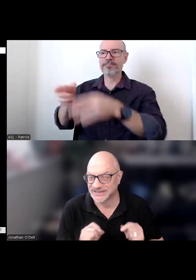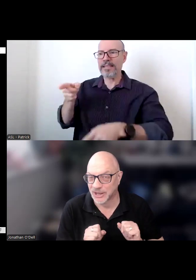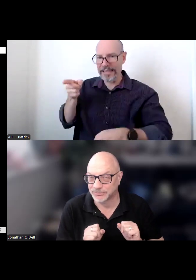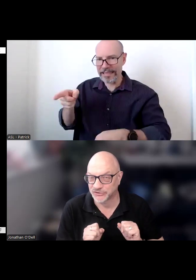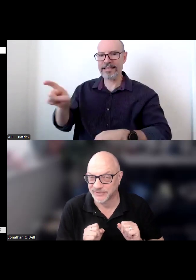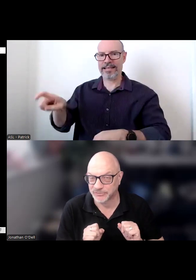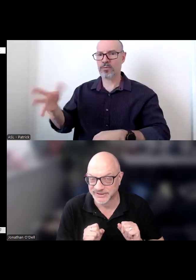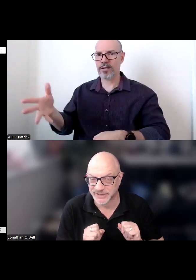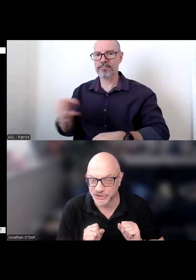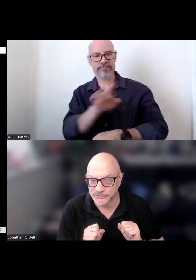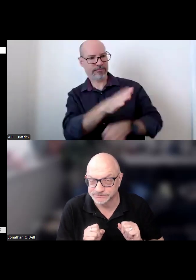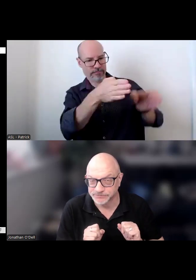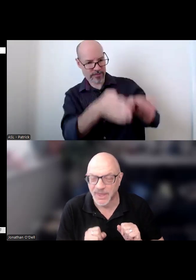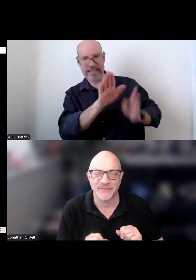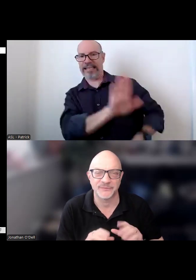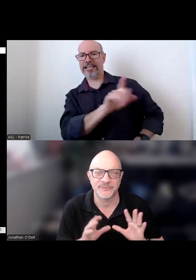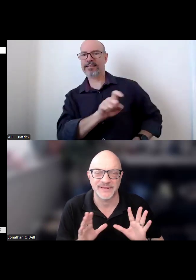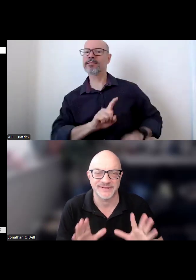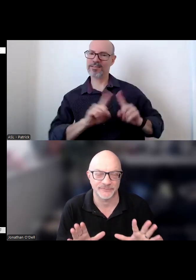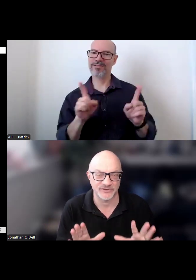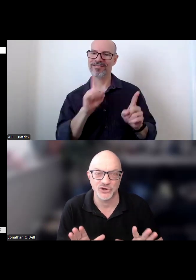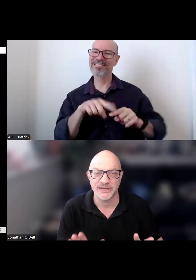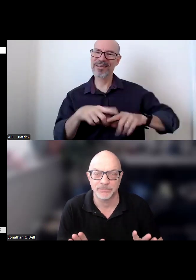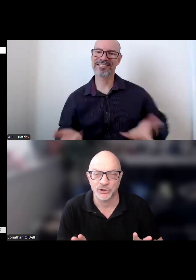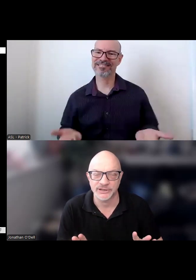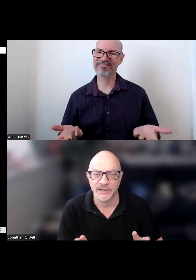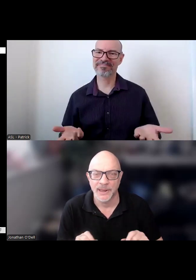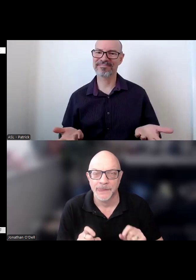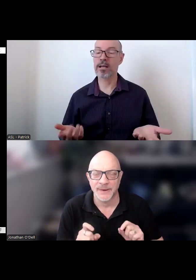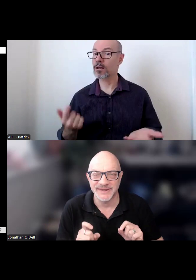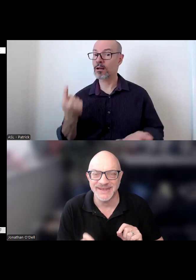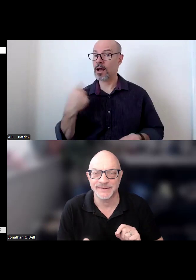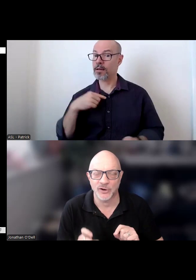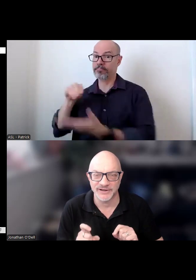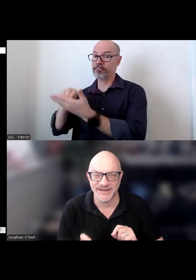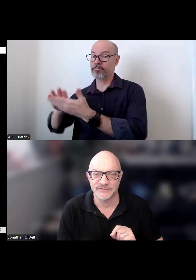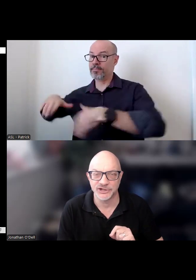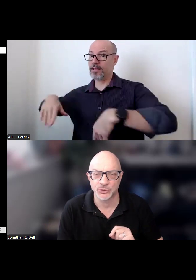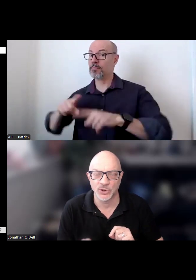the person are. Something I did not put in this presentation, and this is something really important, the